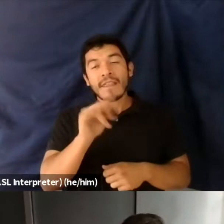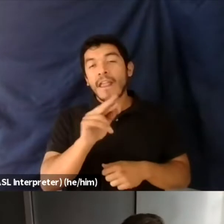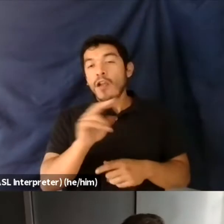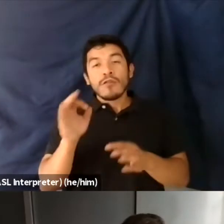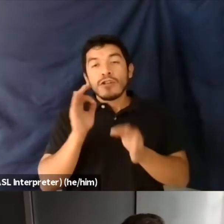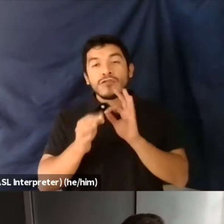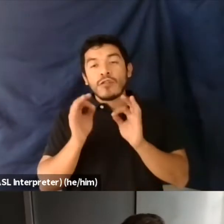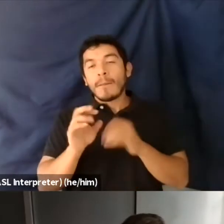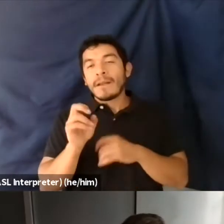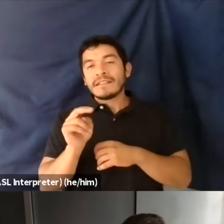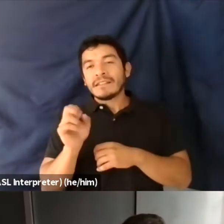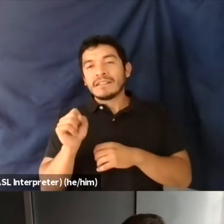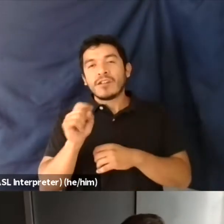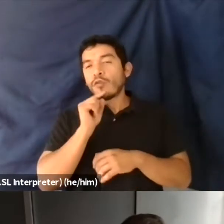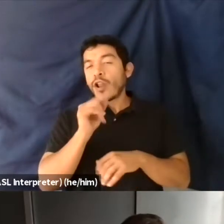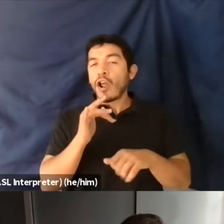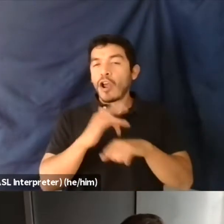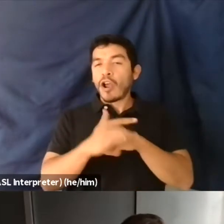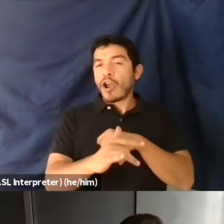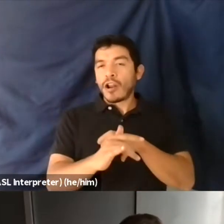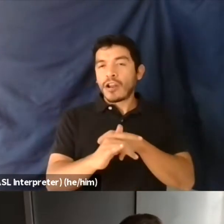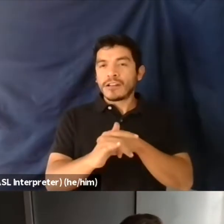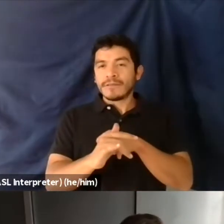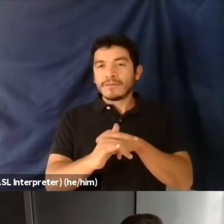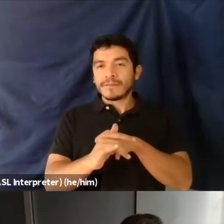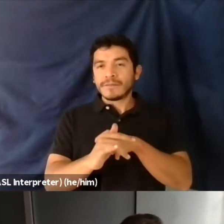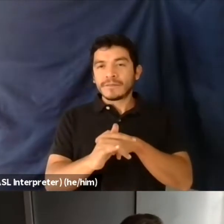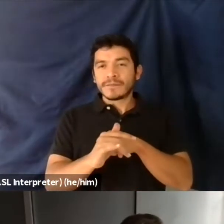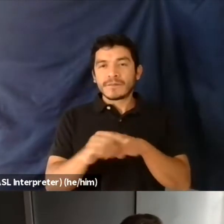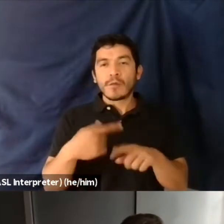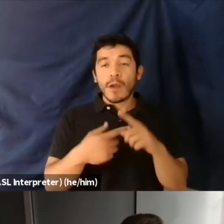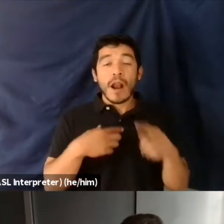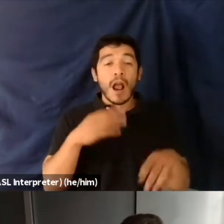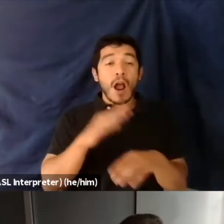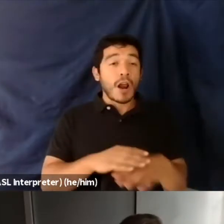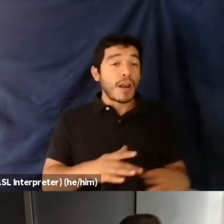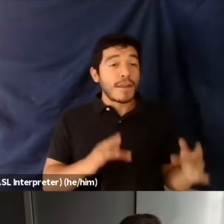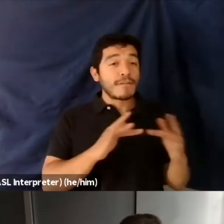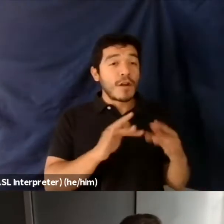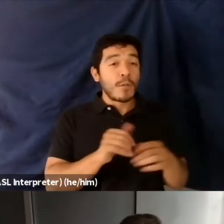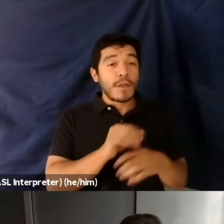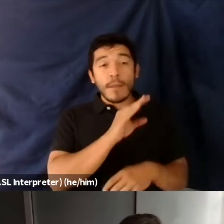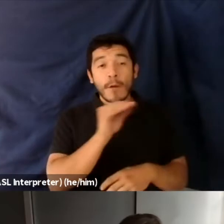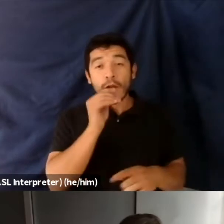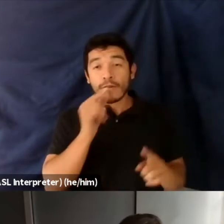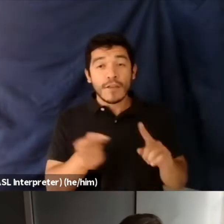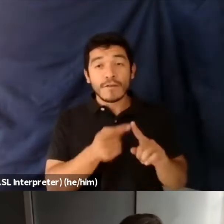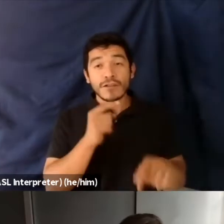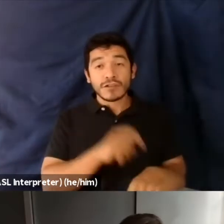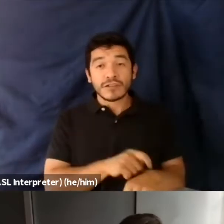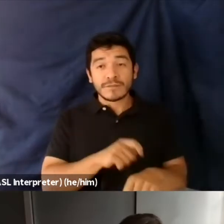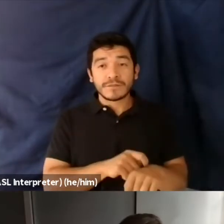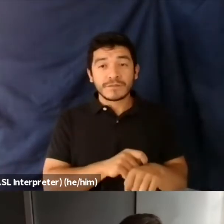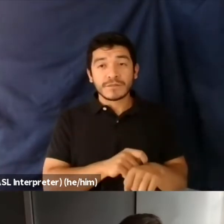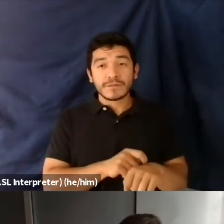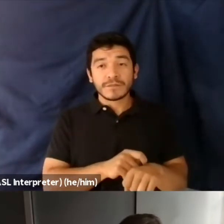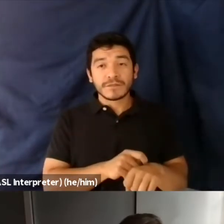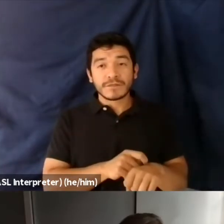really, really early on was like, when I got on the phone over the first time, I was like, I'll and take a job forever, I'm coming to Alabama.